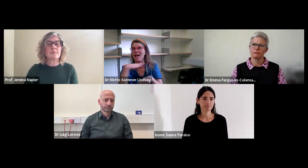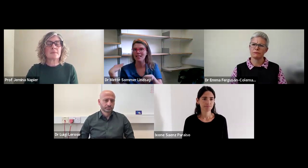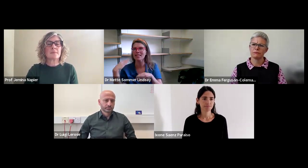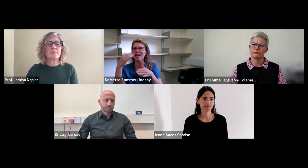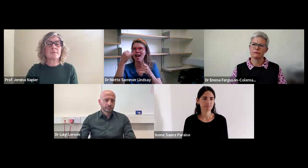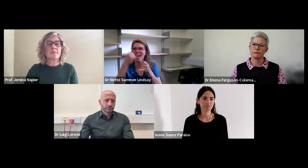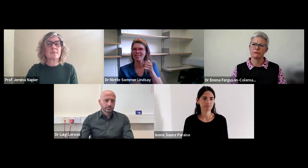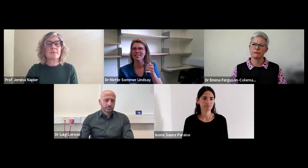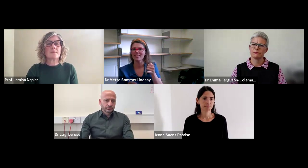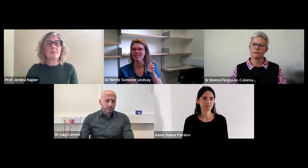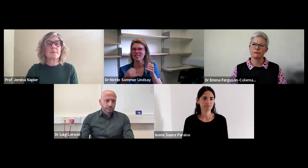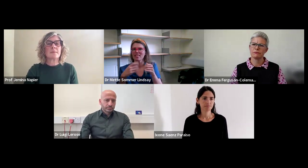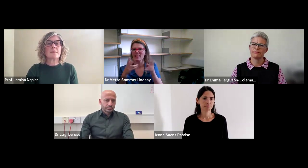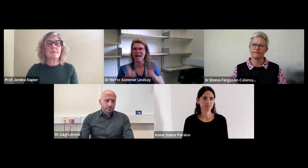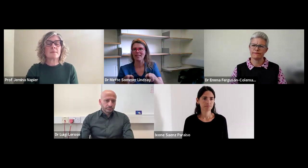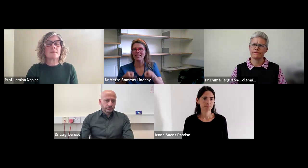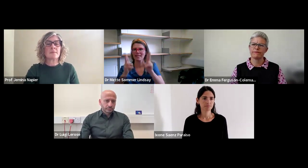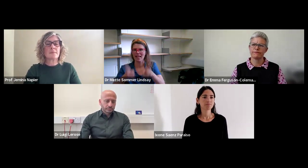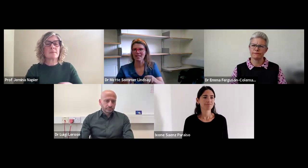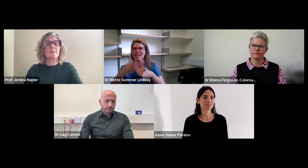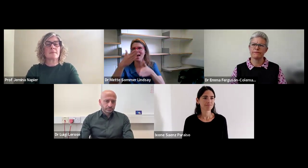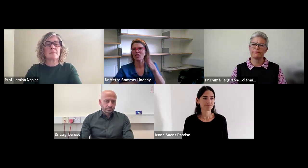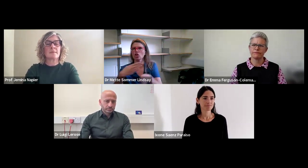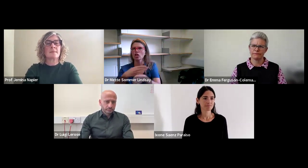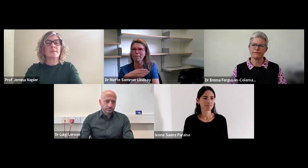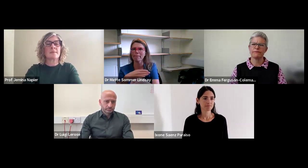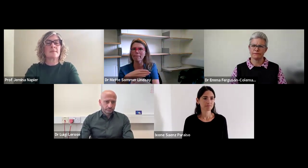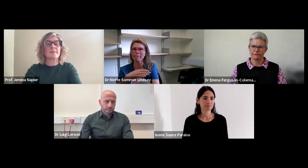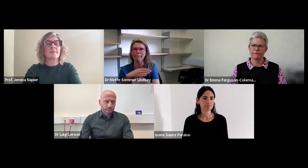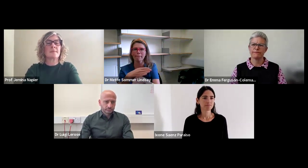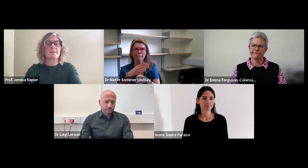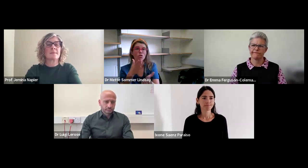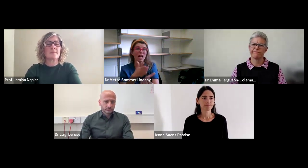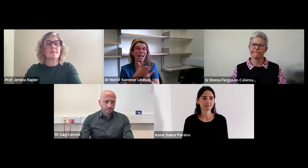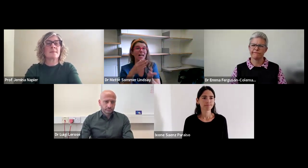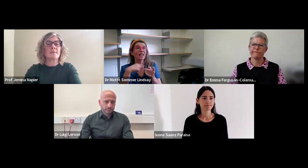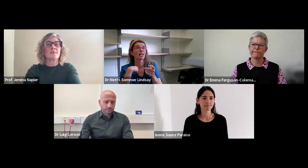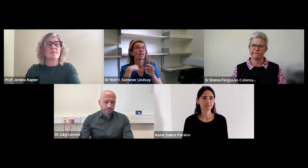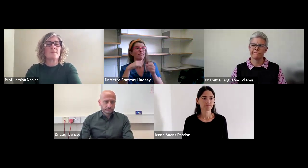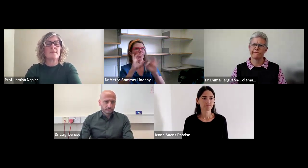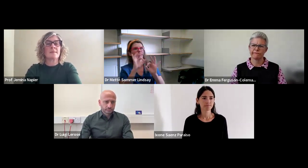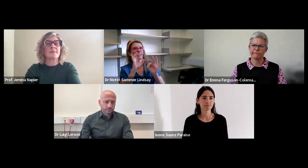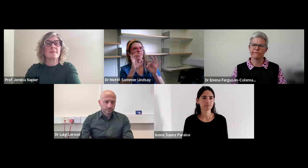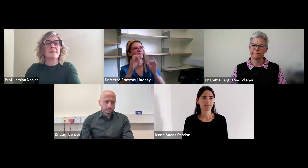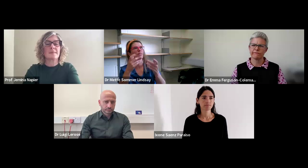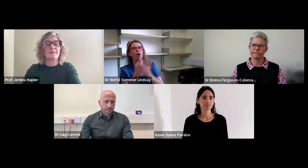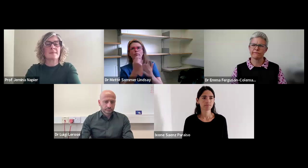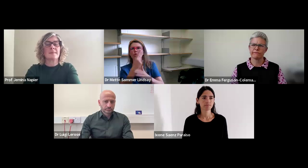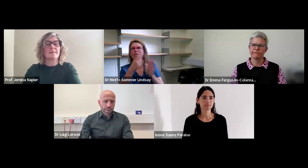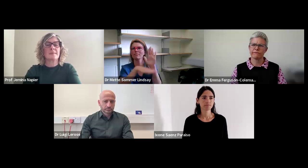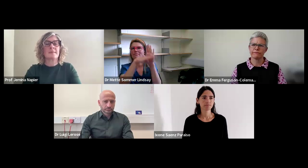research project team and that really, you know it was a dead end job really, from my point of view,